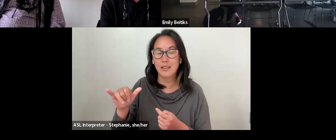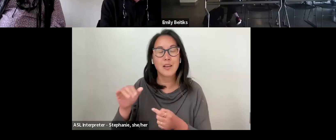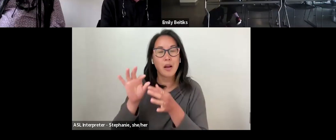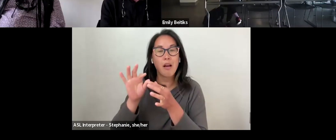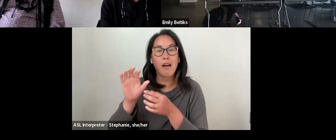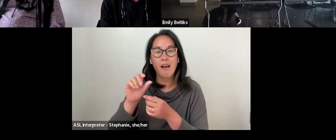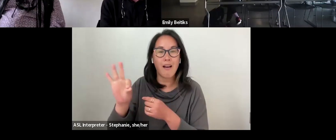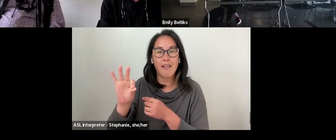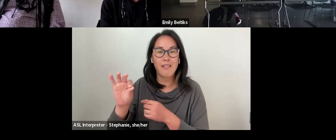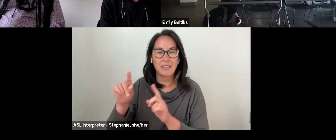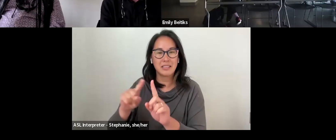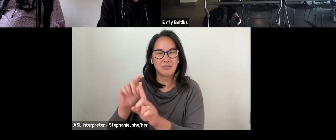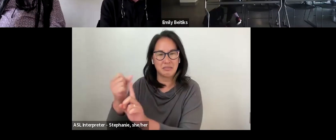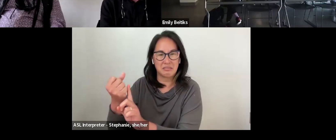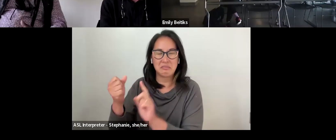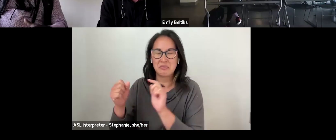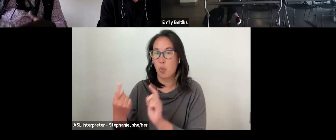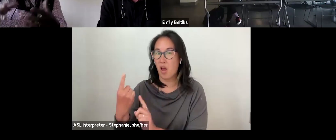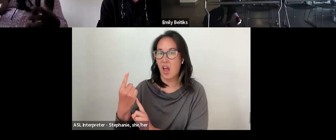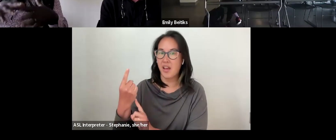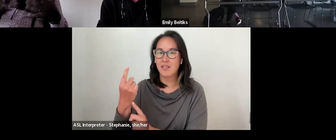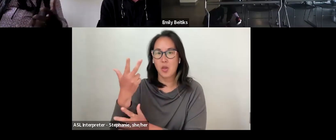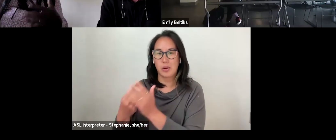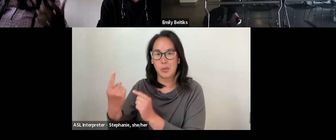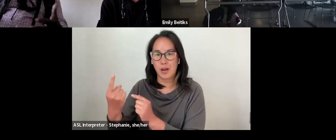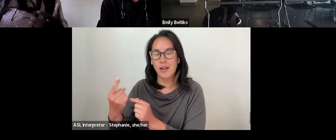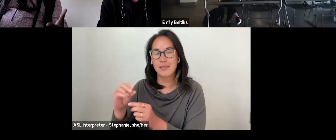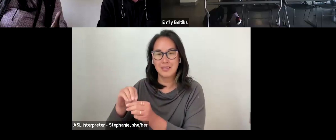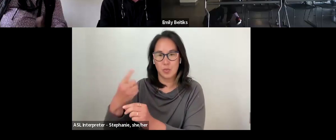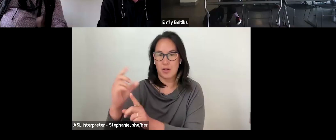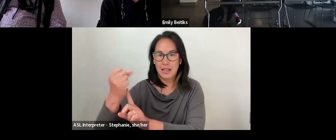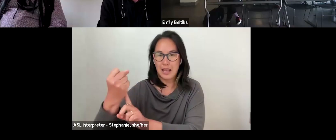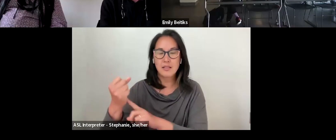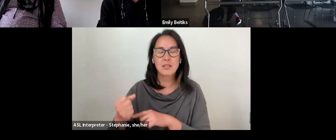And I'd love for you just to speak to why those three stand out in particular,